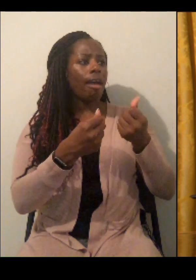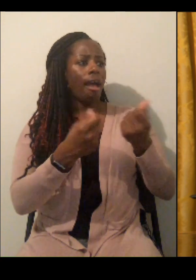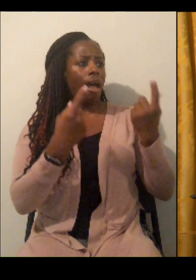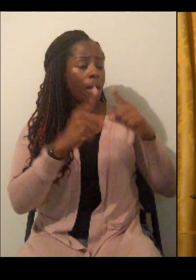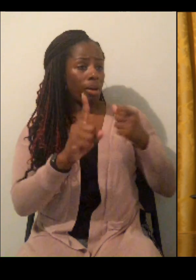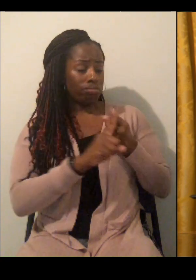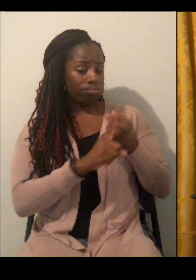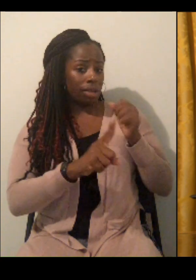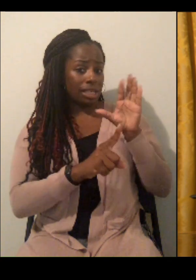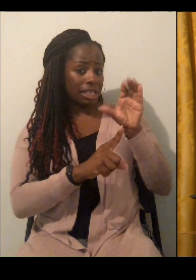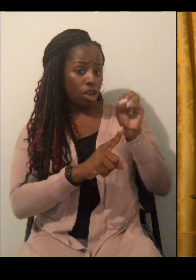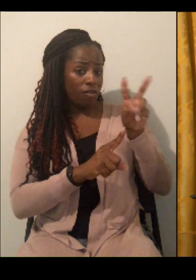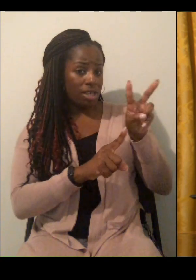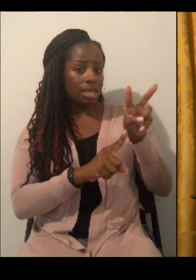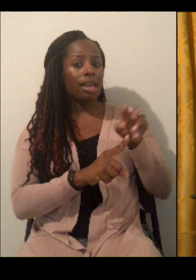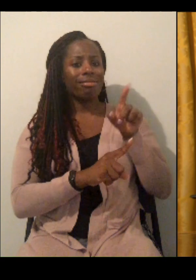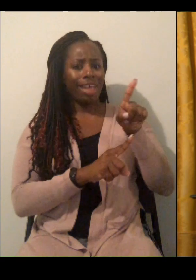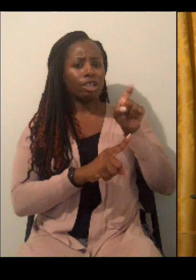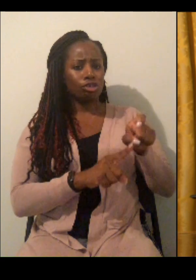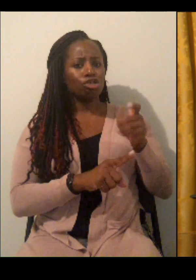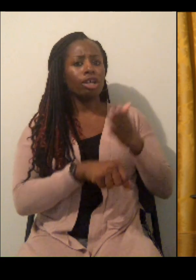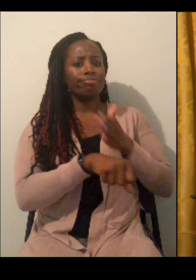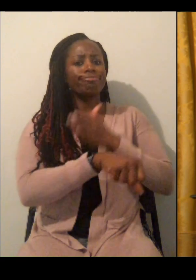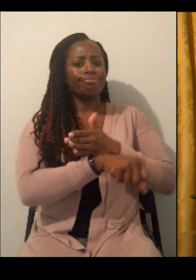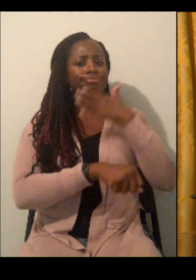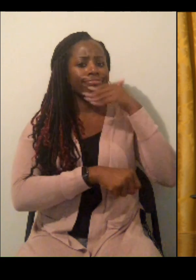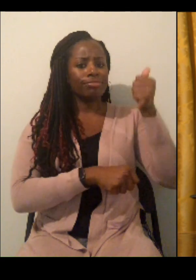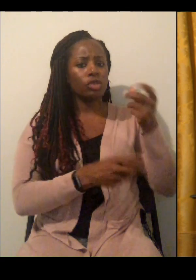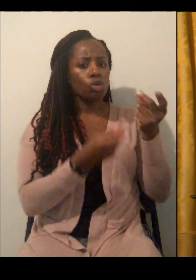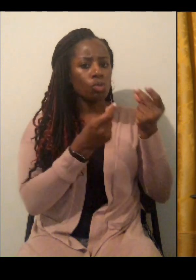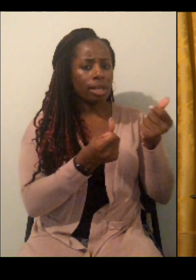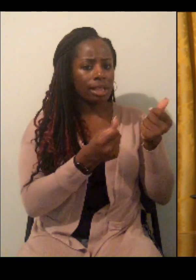population with underlying health conditions the